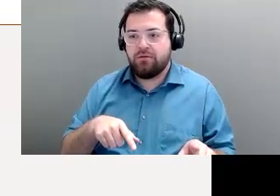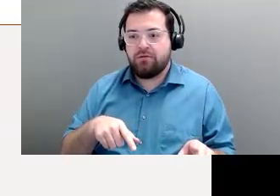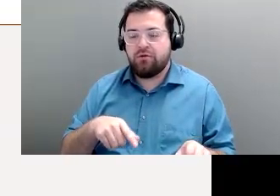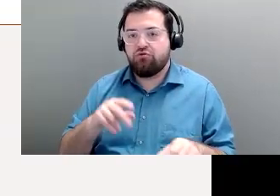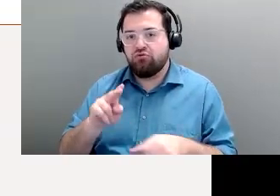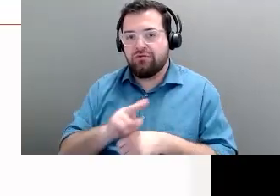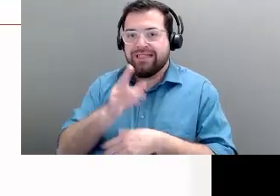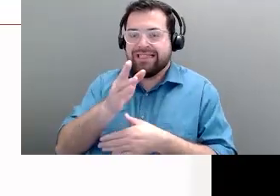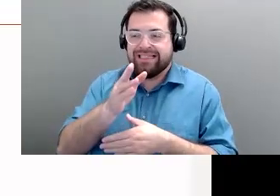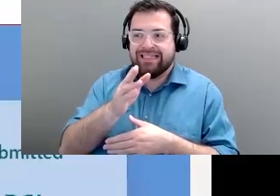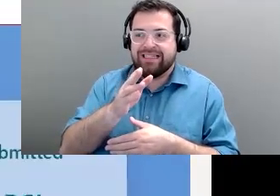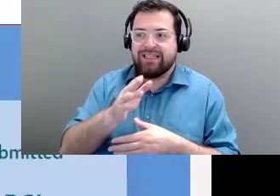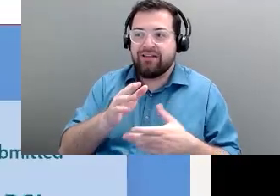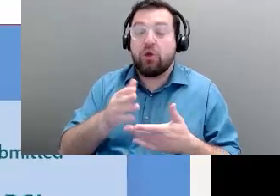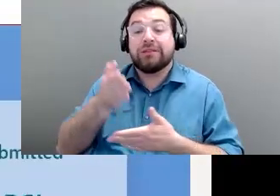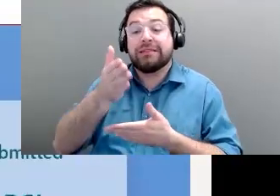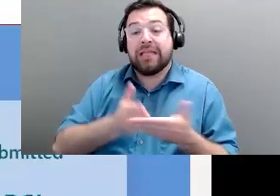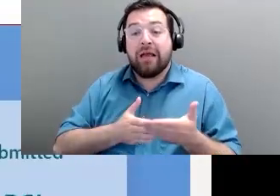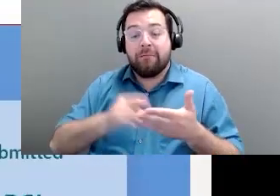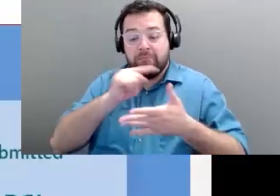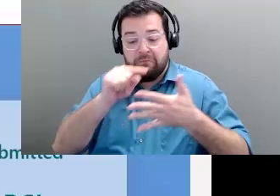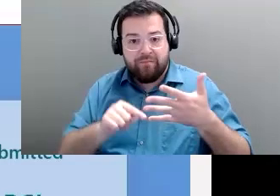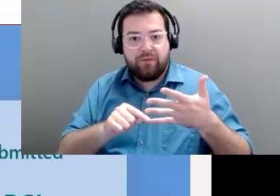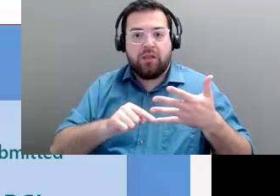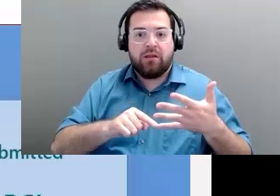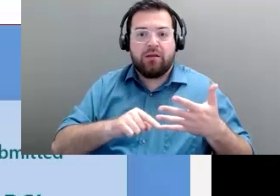and make some not, regular and substantive interaction.